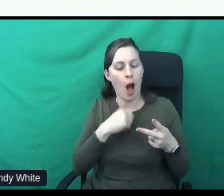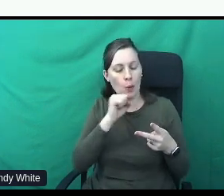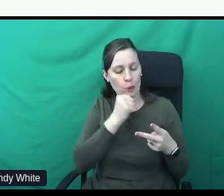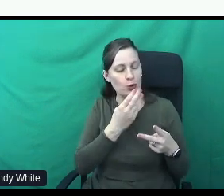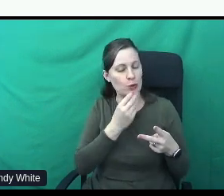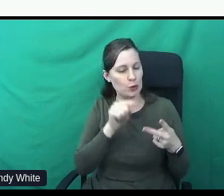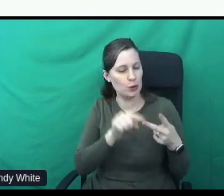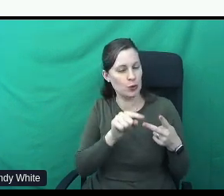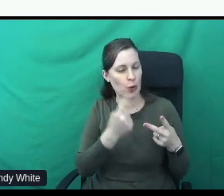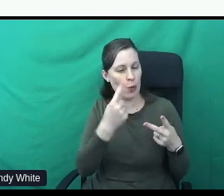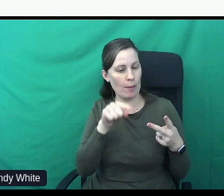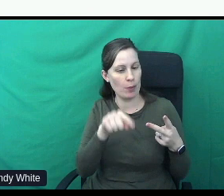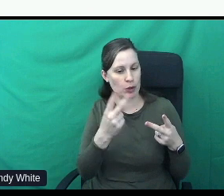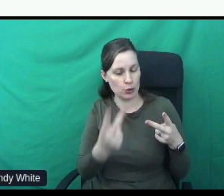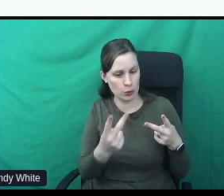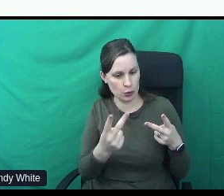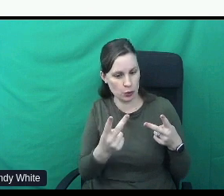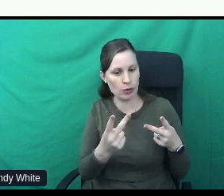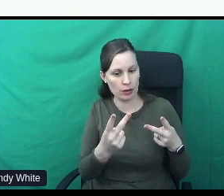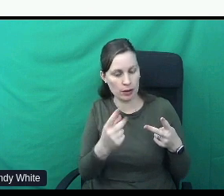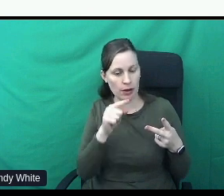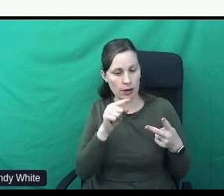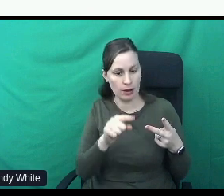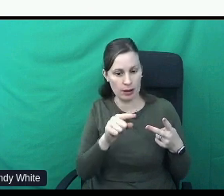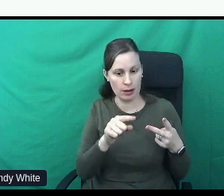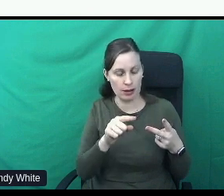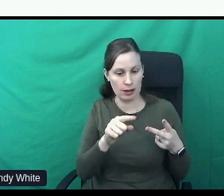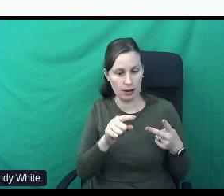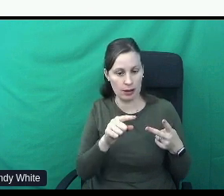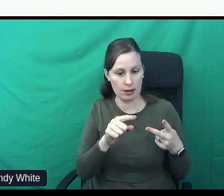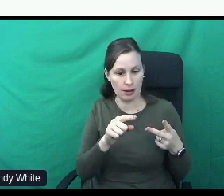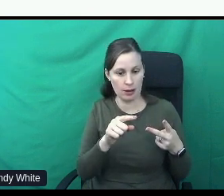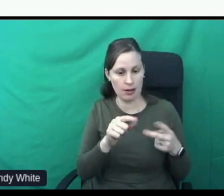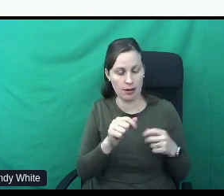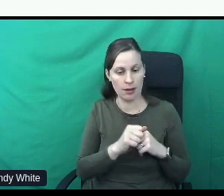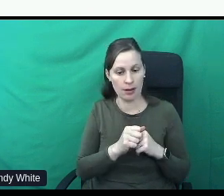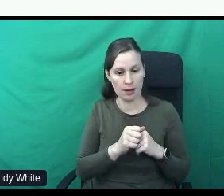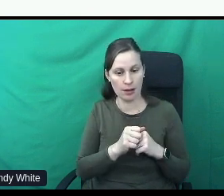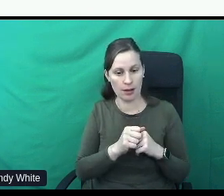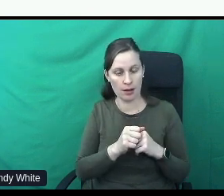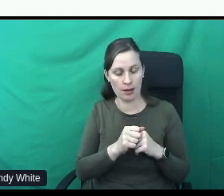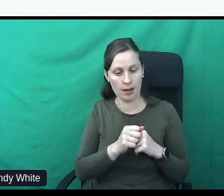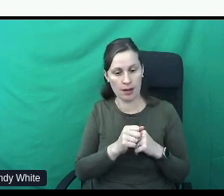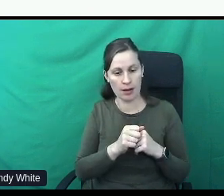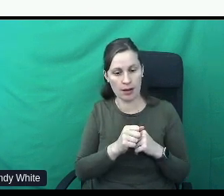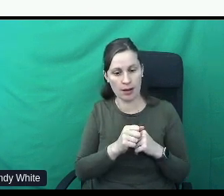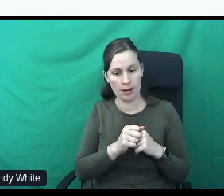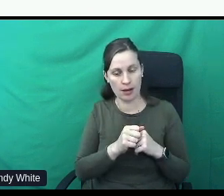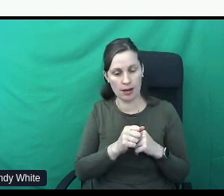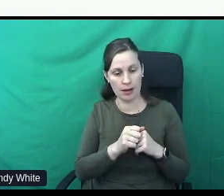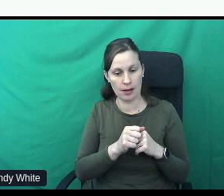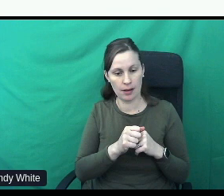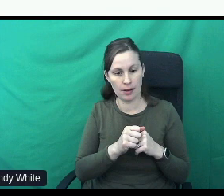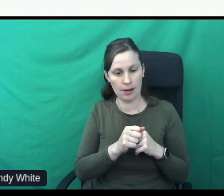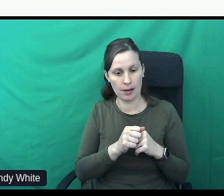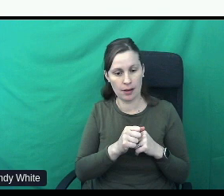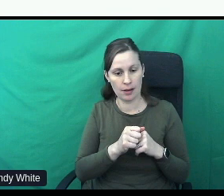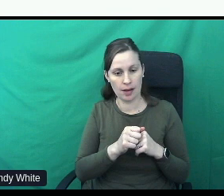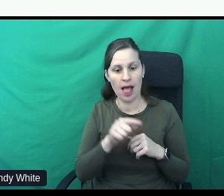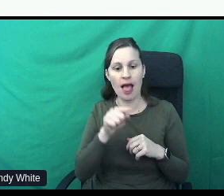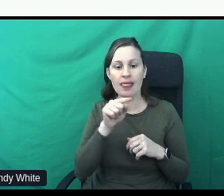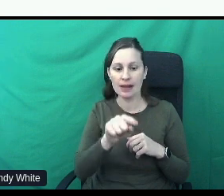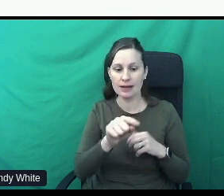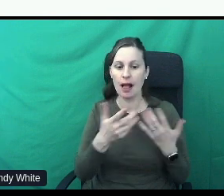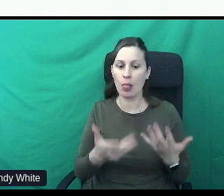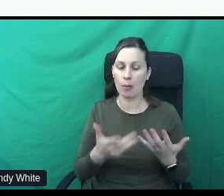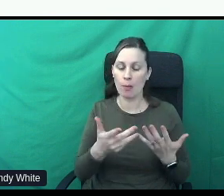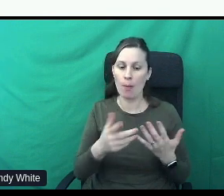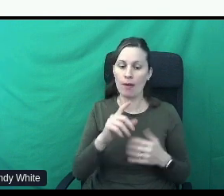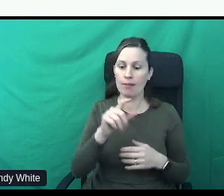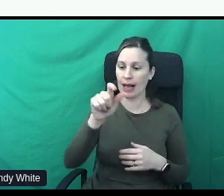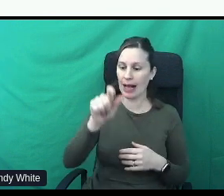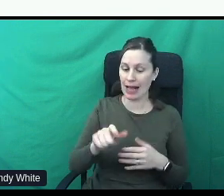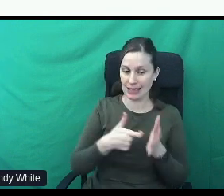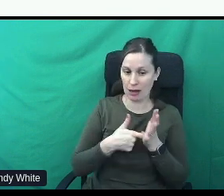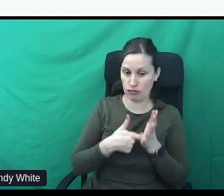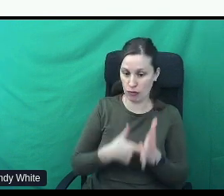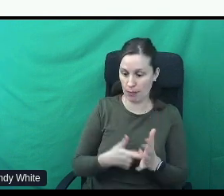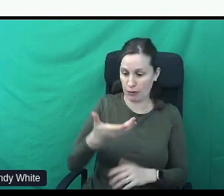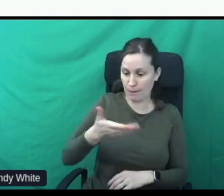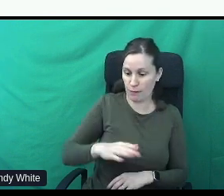That is what will I can consortium classes as a candidate recommendation as of December 2021.